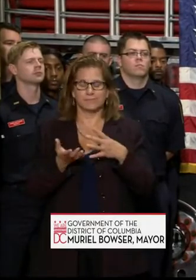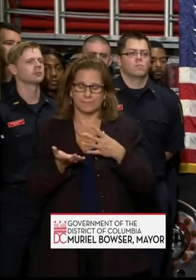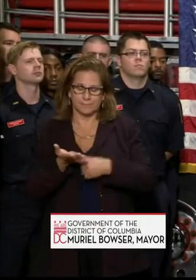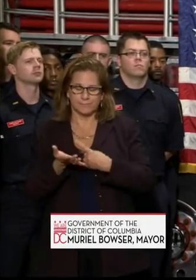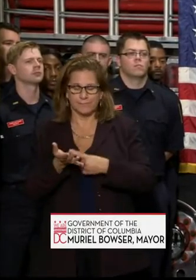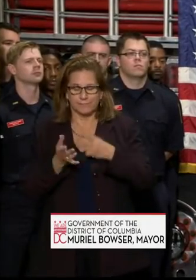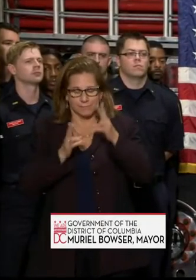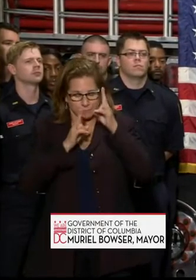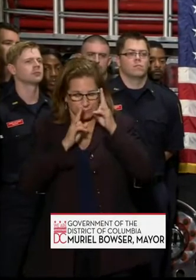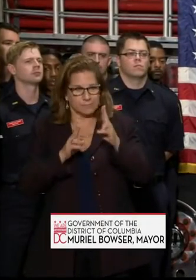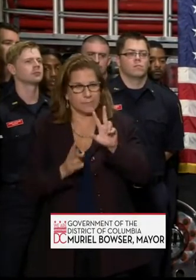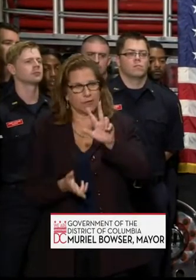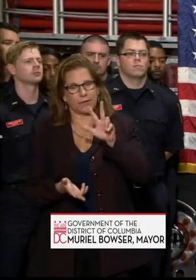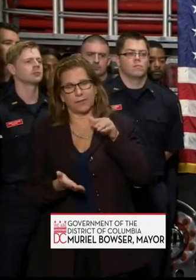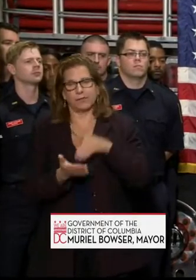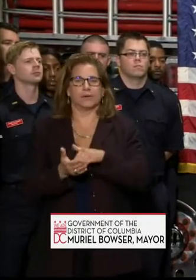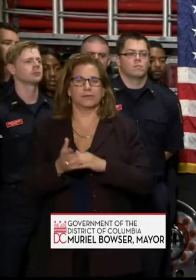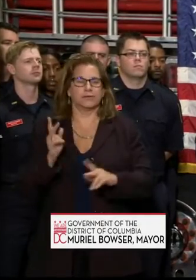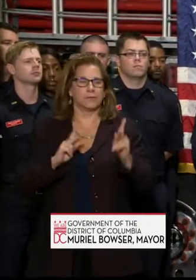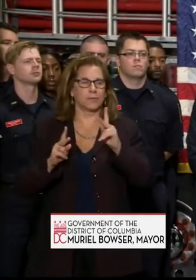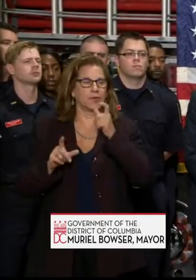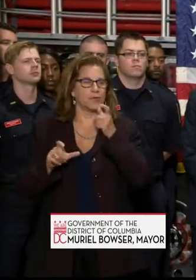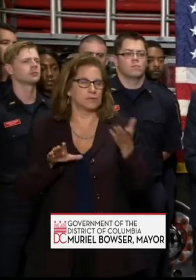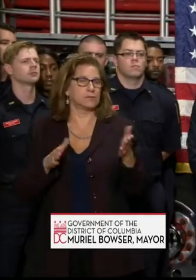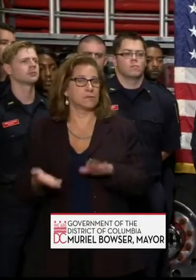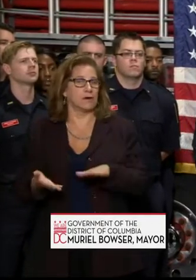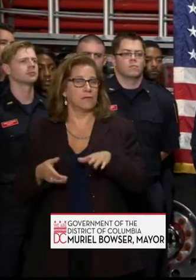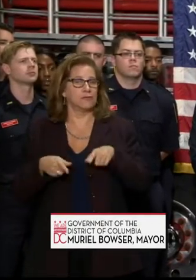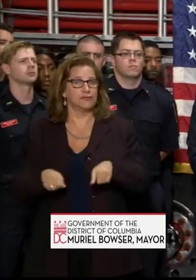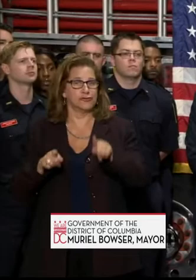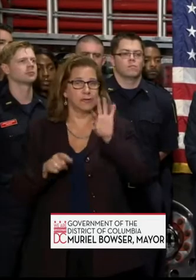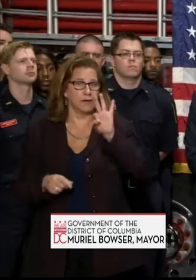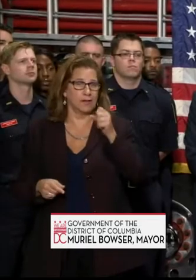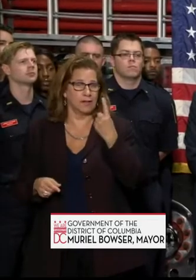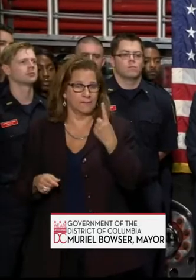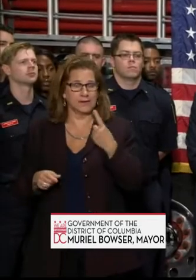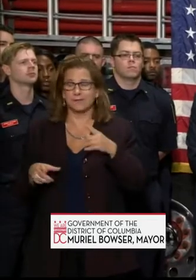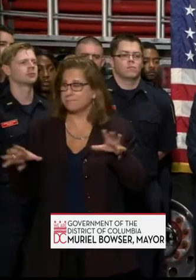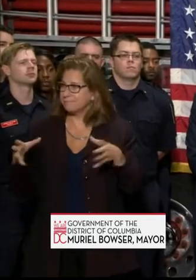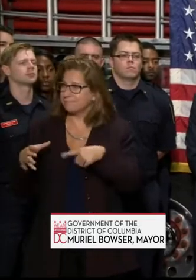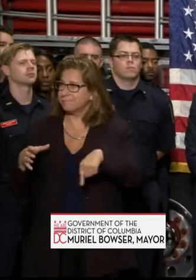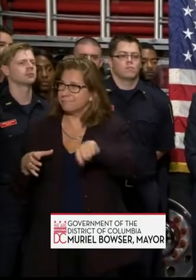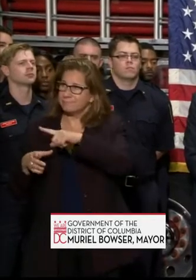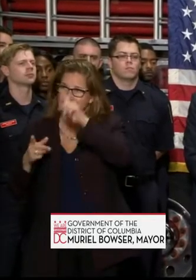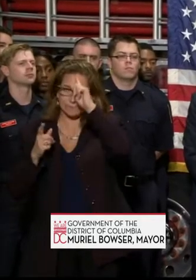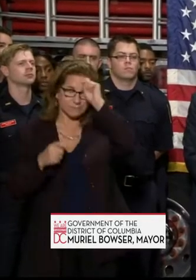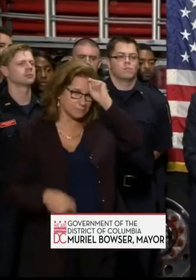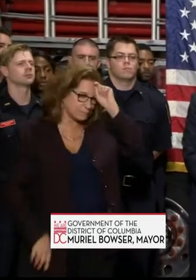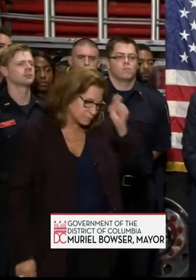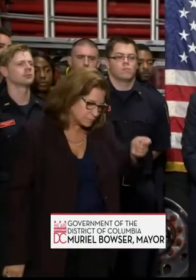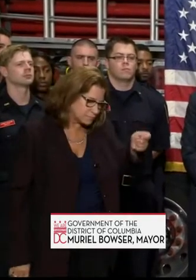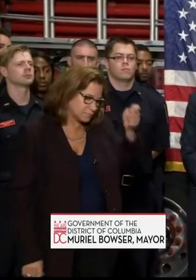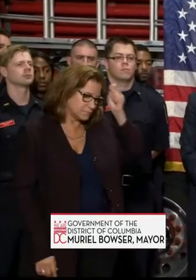SEPTEMBER 11, 2001. YOU MAY ALSO RECALL THAT WE LOST